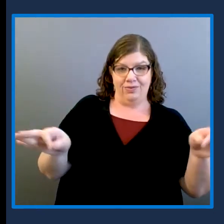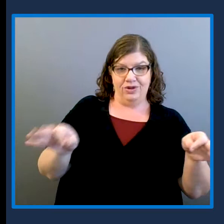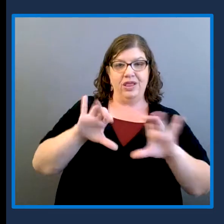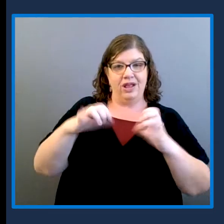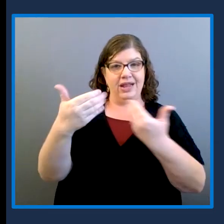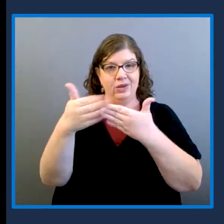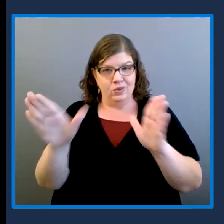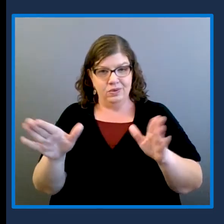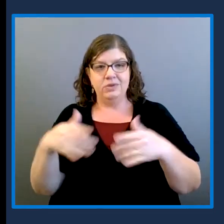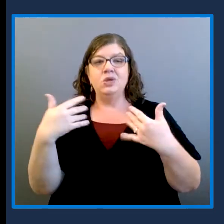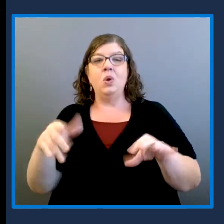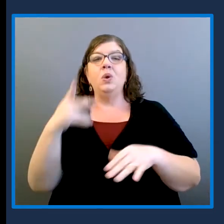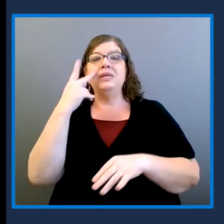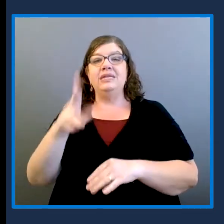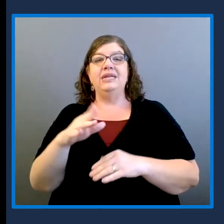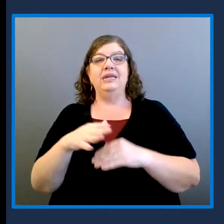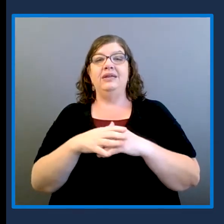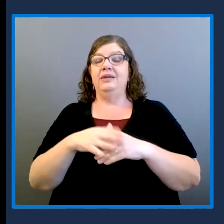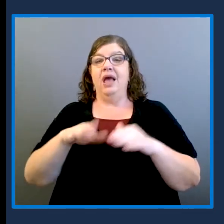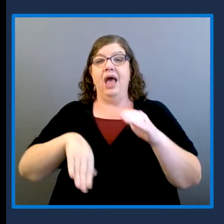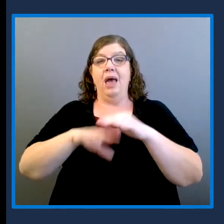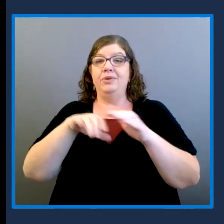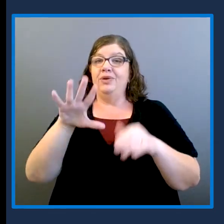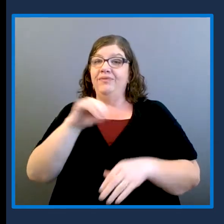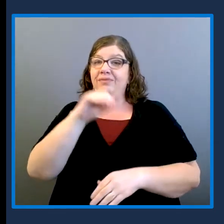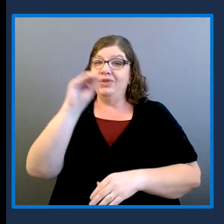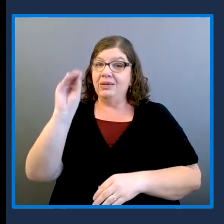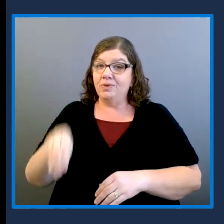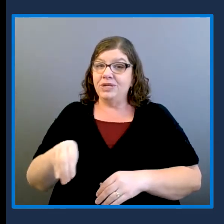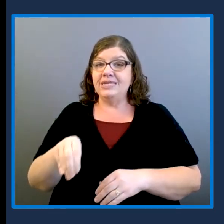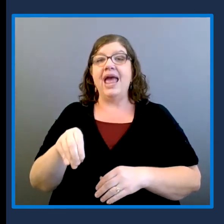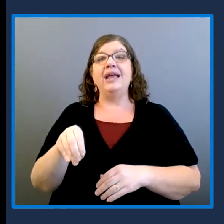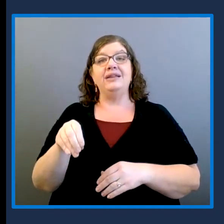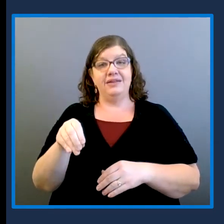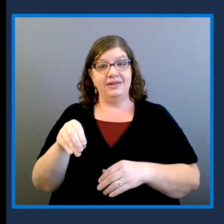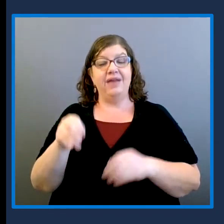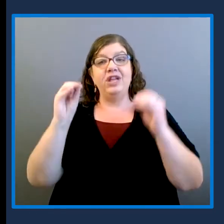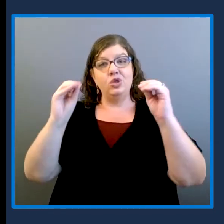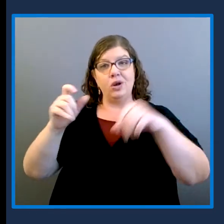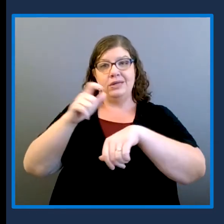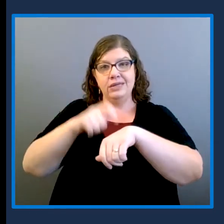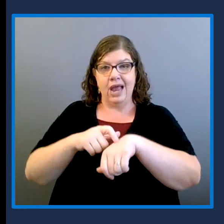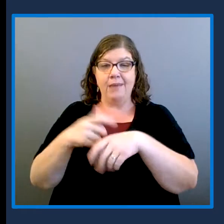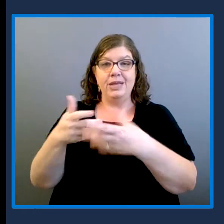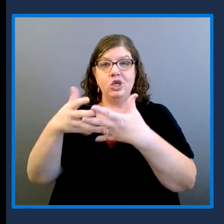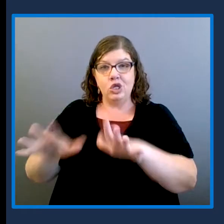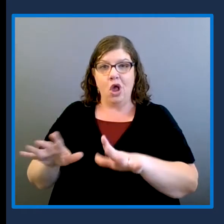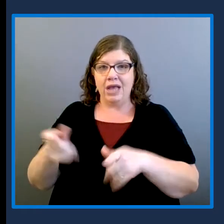so you can see where up to 50 of instructional time can be lost managing those needs including